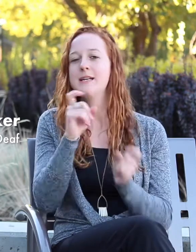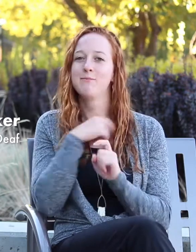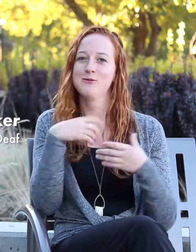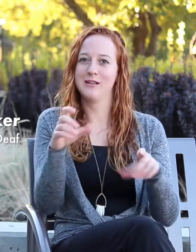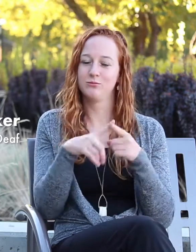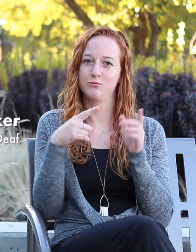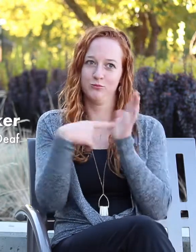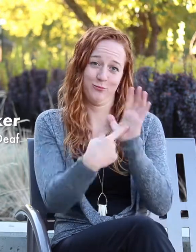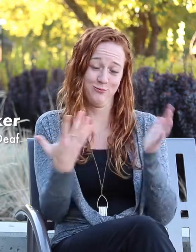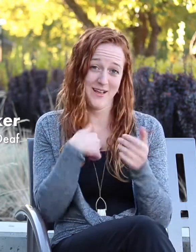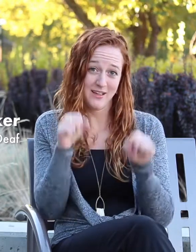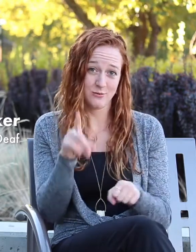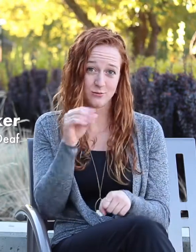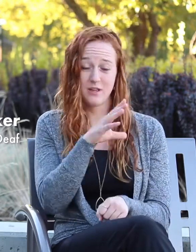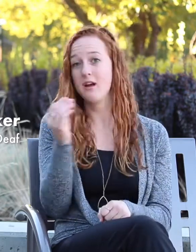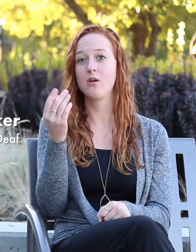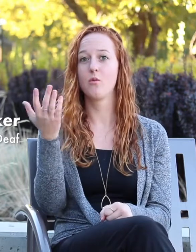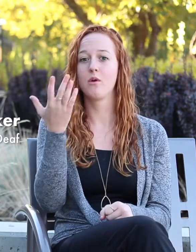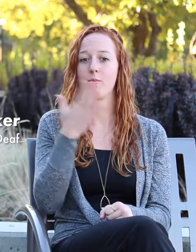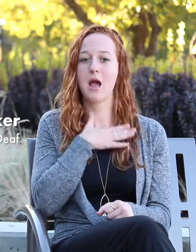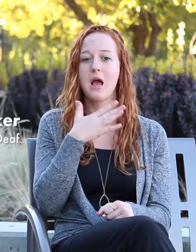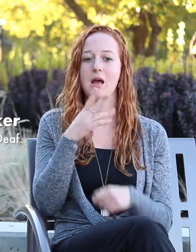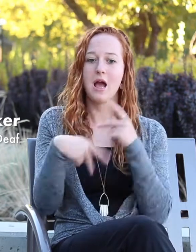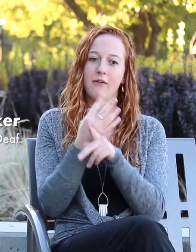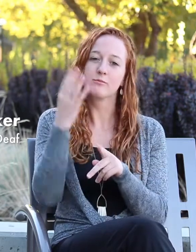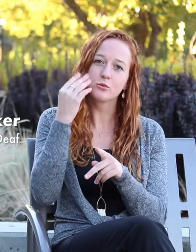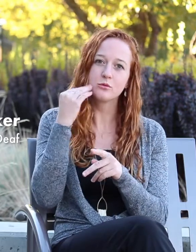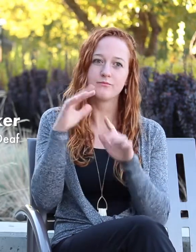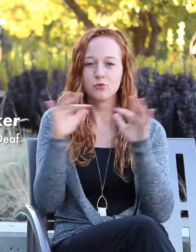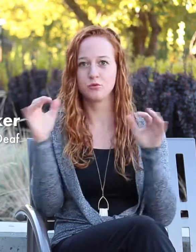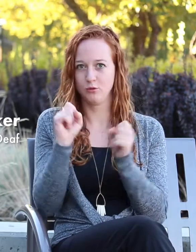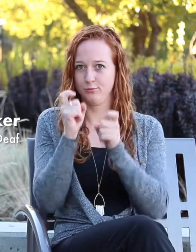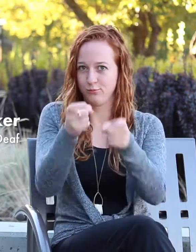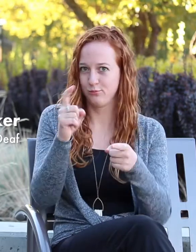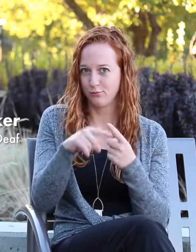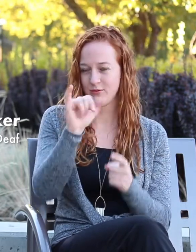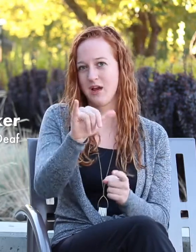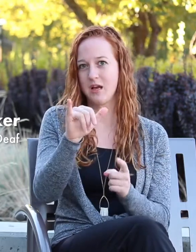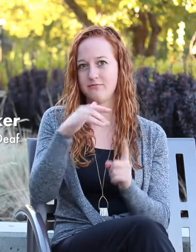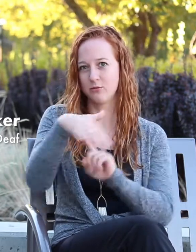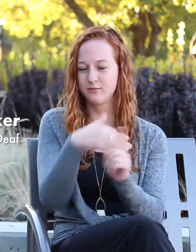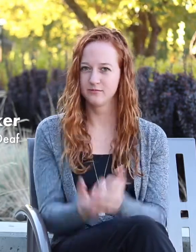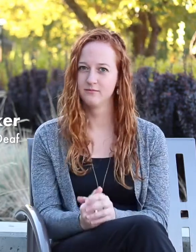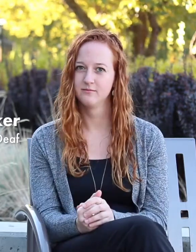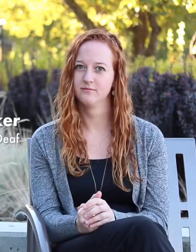And, and as a deaf person, I miss out on those opportunities and I want to really be able to educate people and just increase the awareness